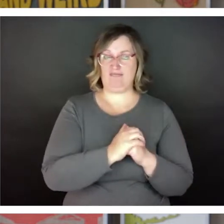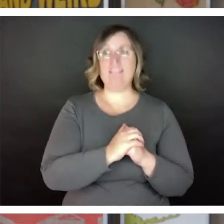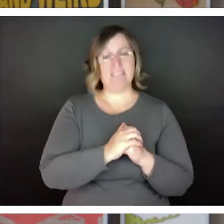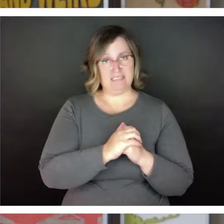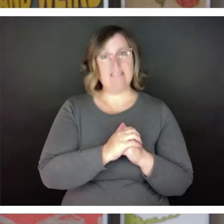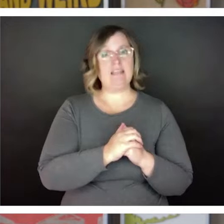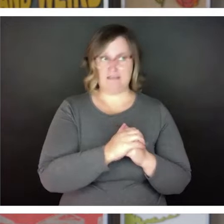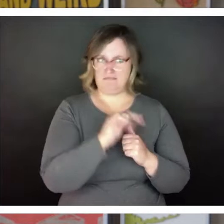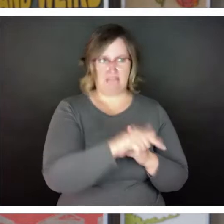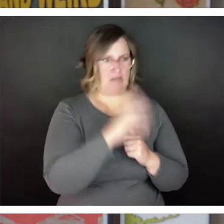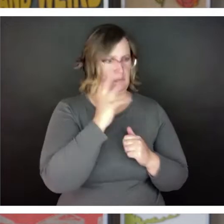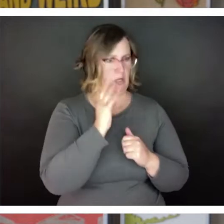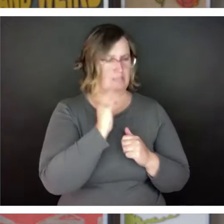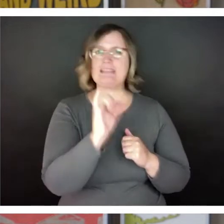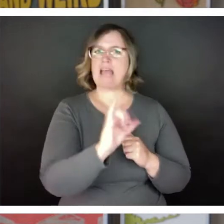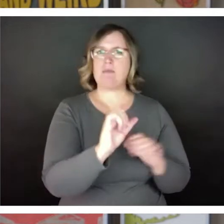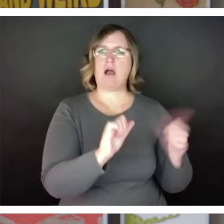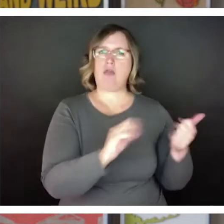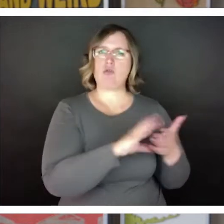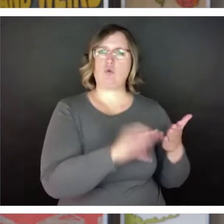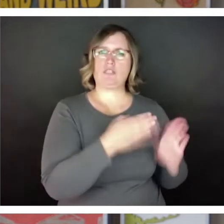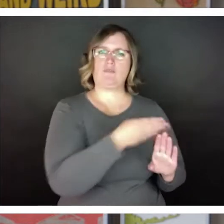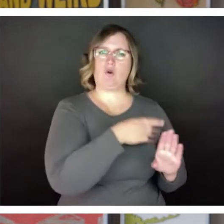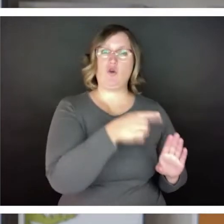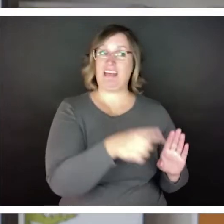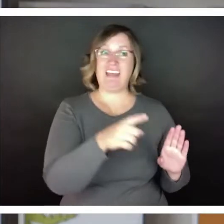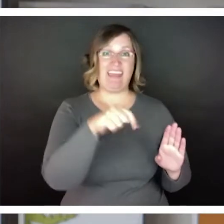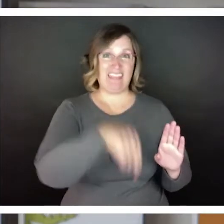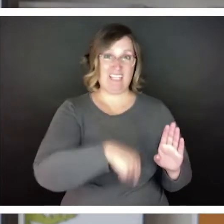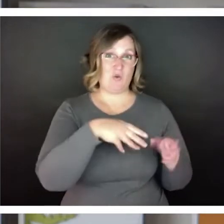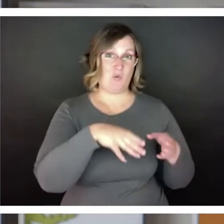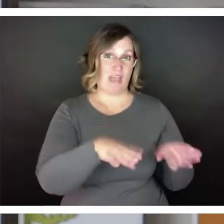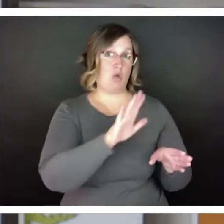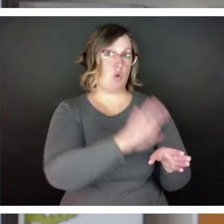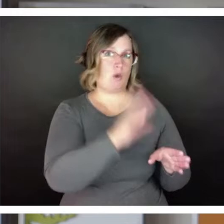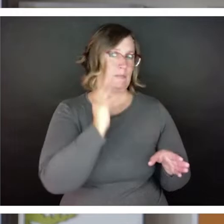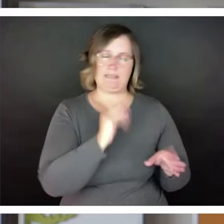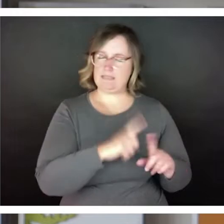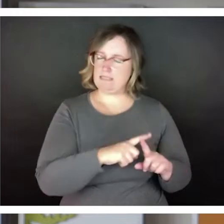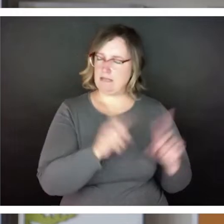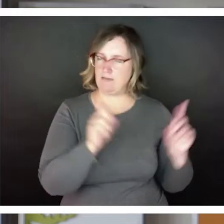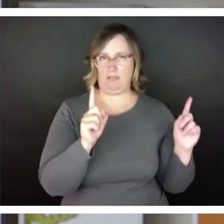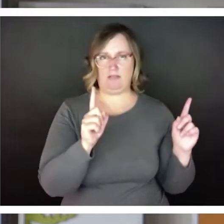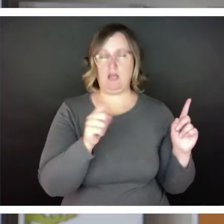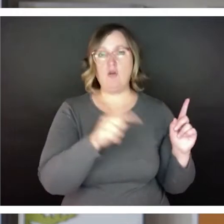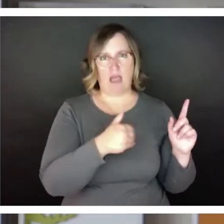but in other ways, your experience is like no other. You have faced over 14 months of a pandemic